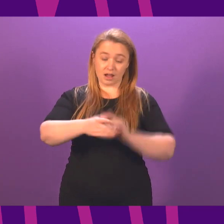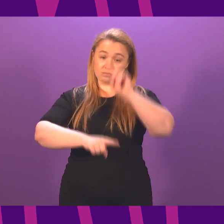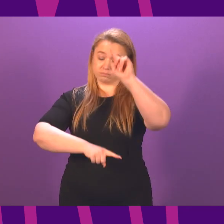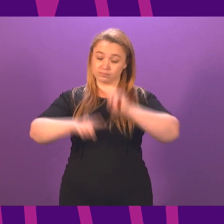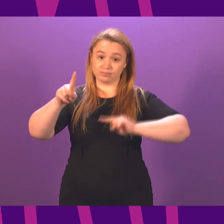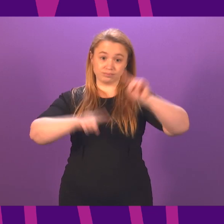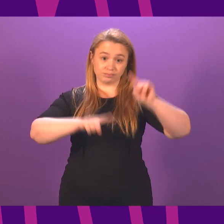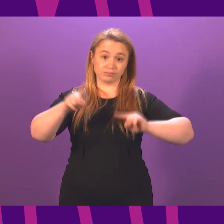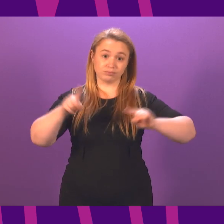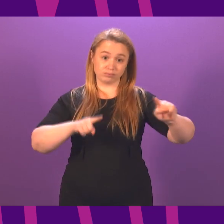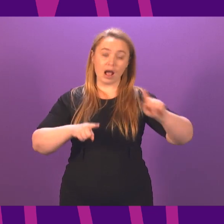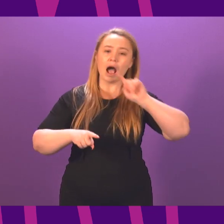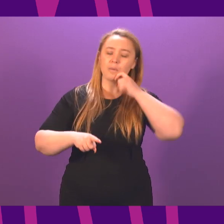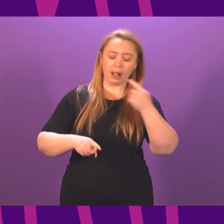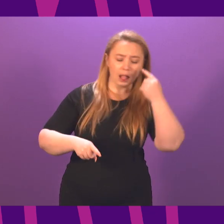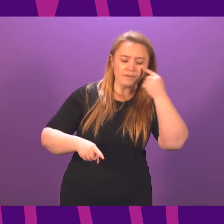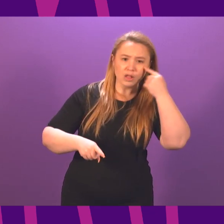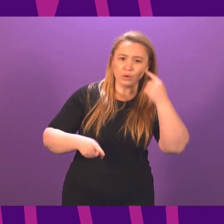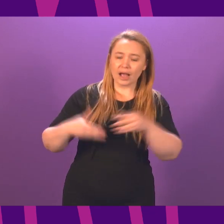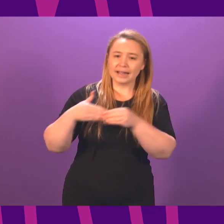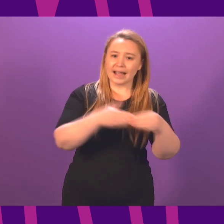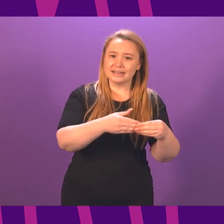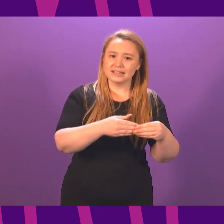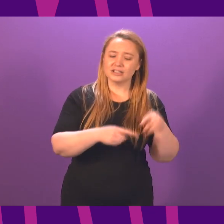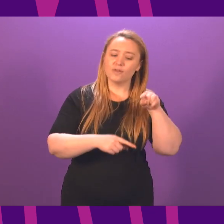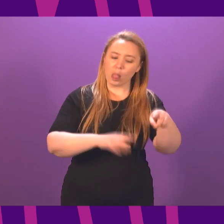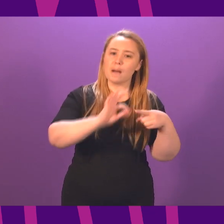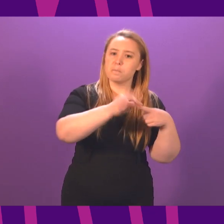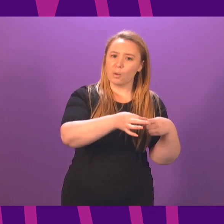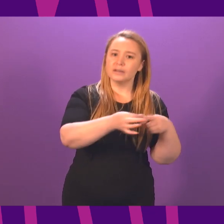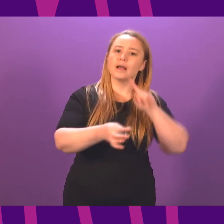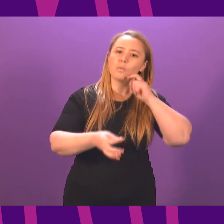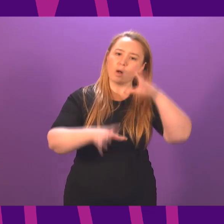those particular points and we will circulate that. If there are areas where we have to give